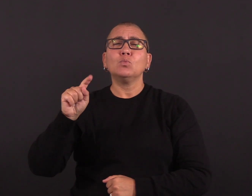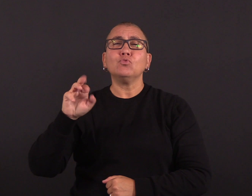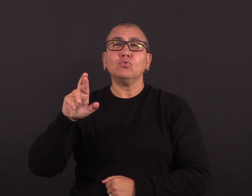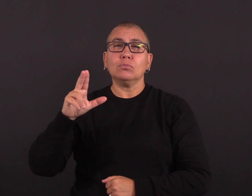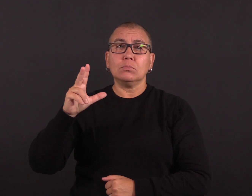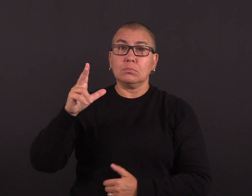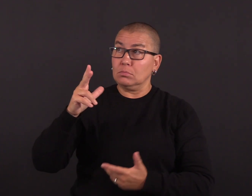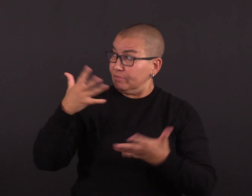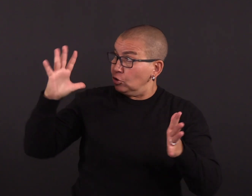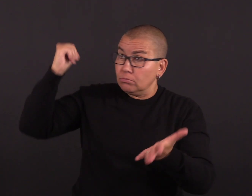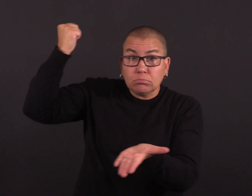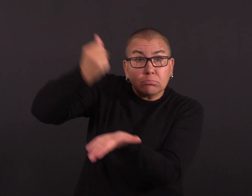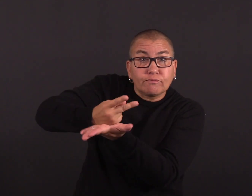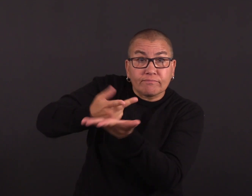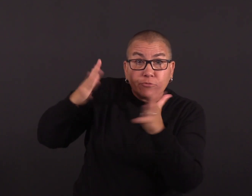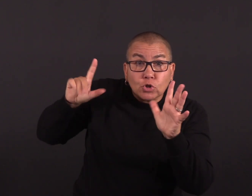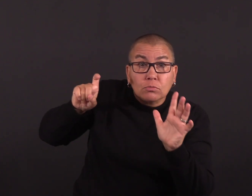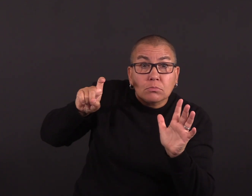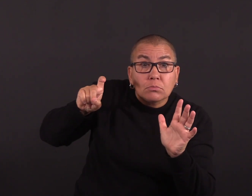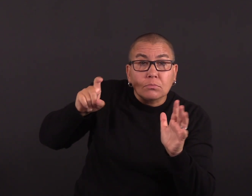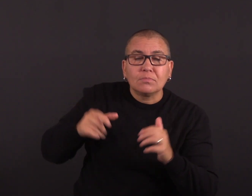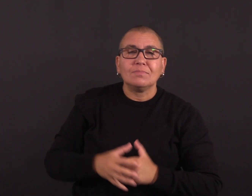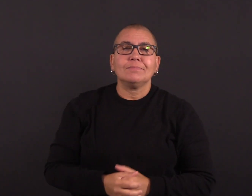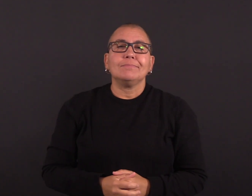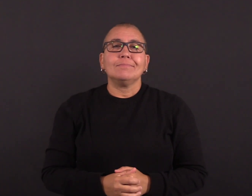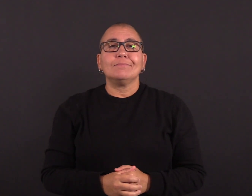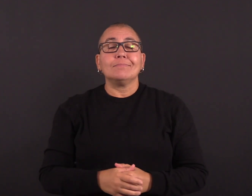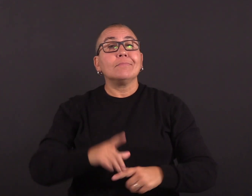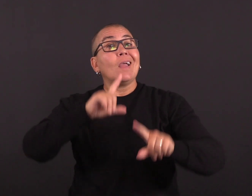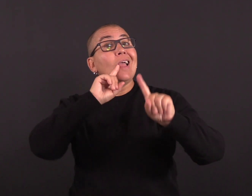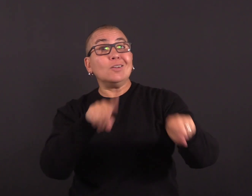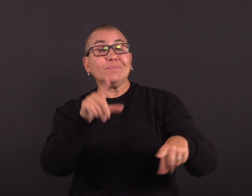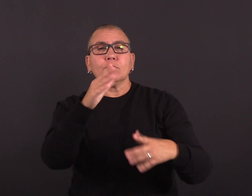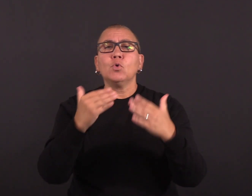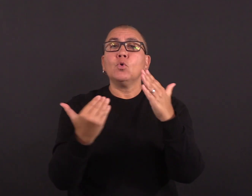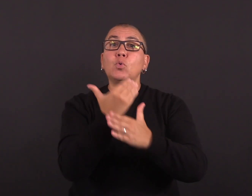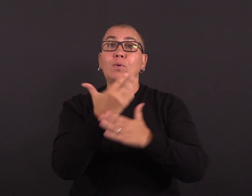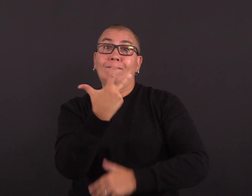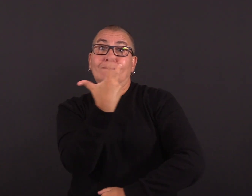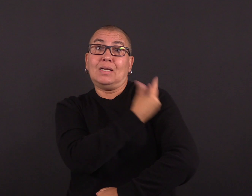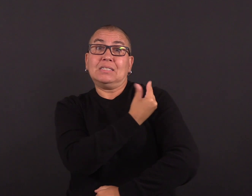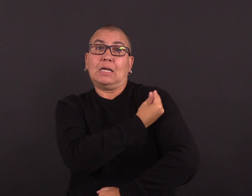Adults with compromised immune systems must have received three COVID vaccine doses to be